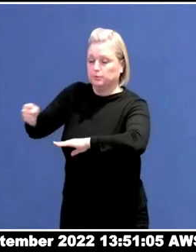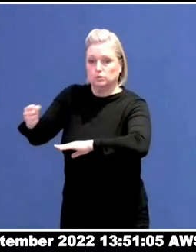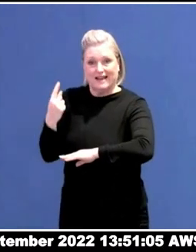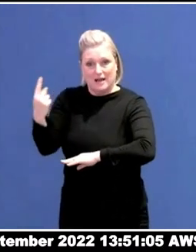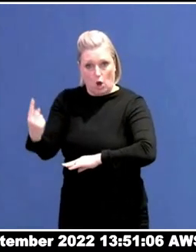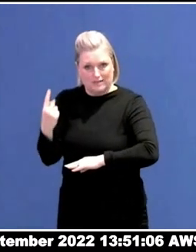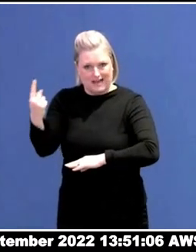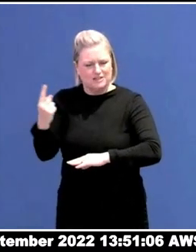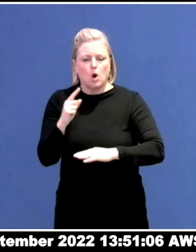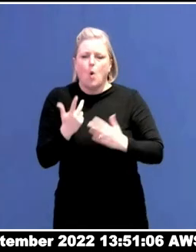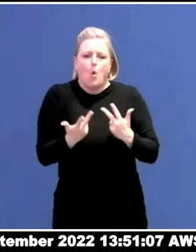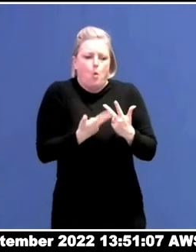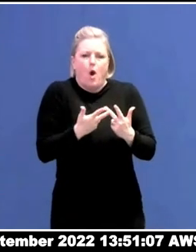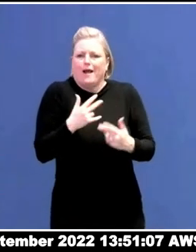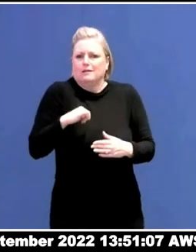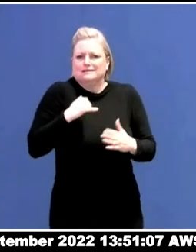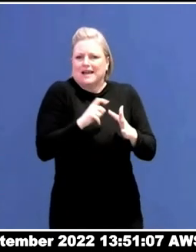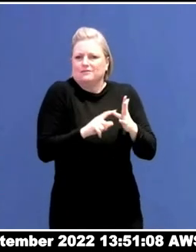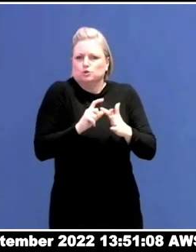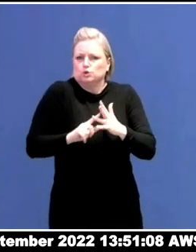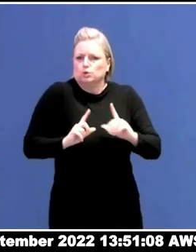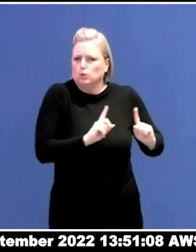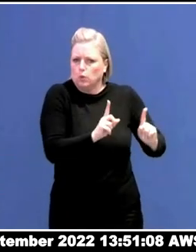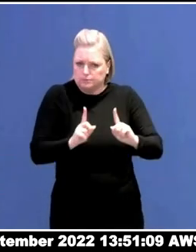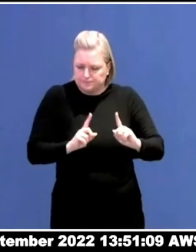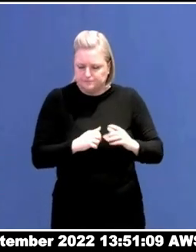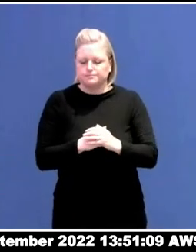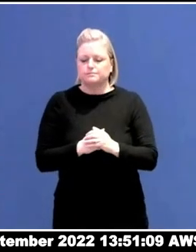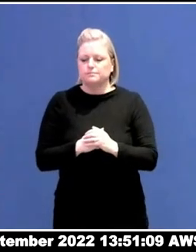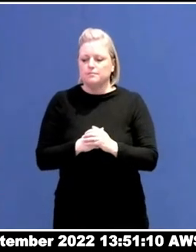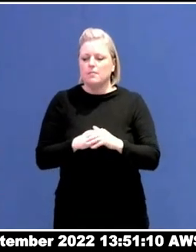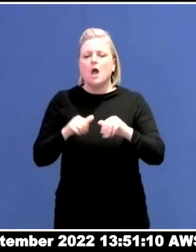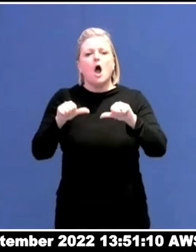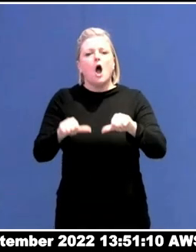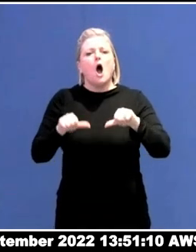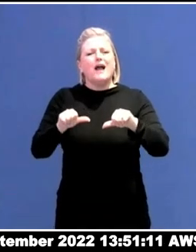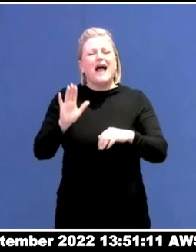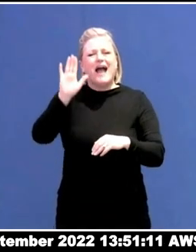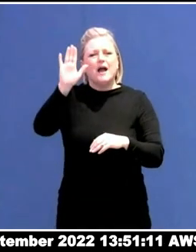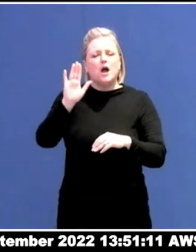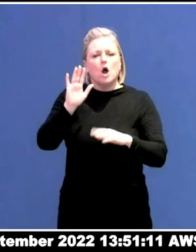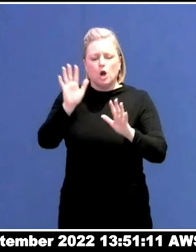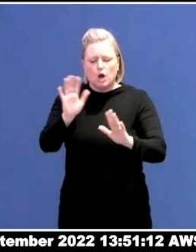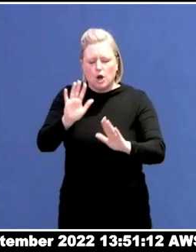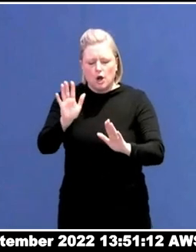That is something that prisons do regularly for different purposes. What we are saying is - MR GRIFFIN: But I thought your recommendation was that that